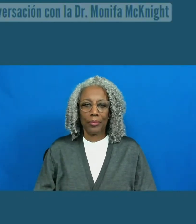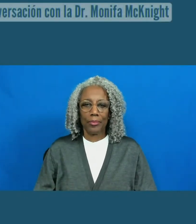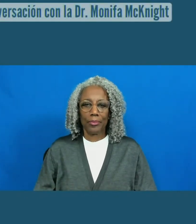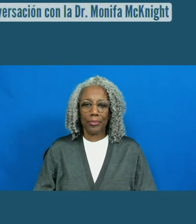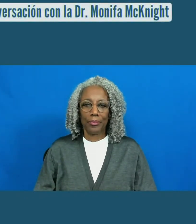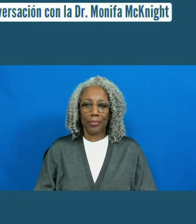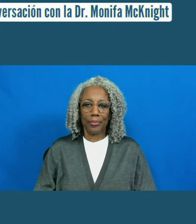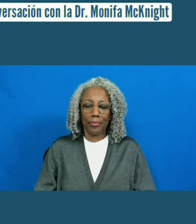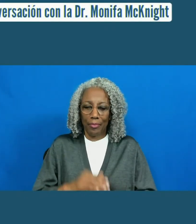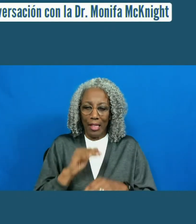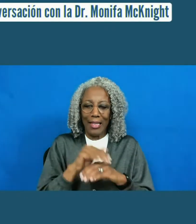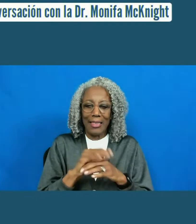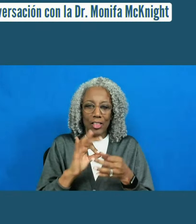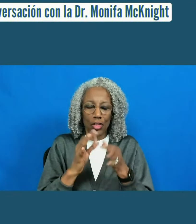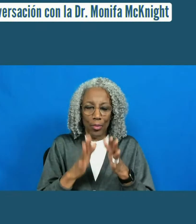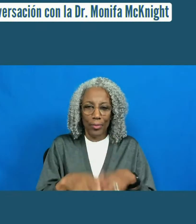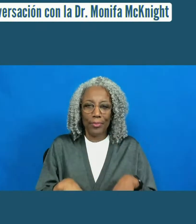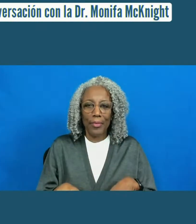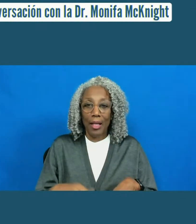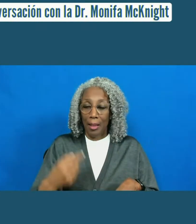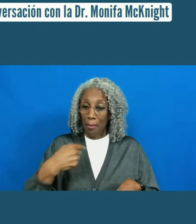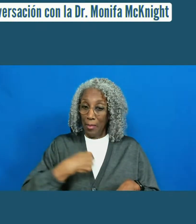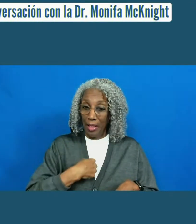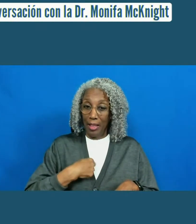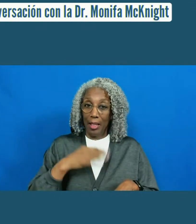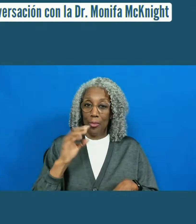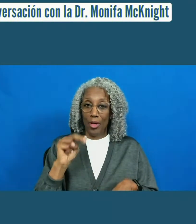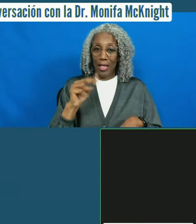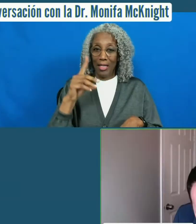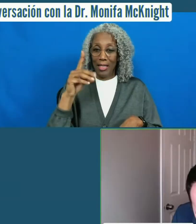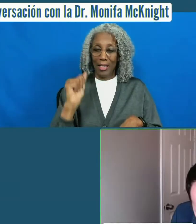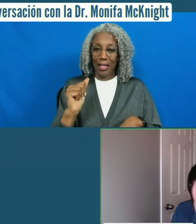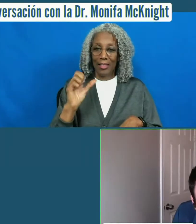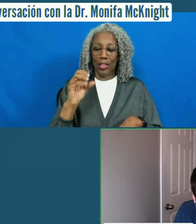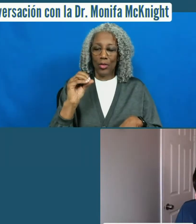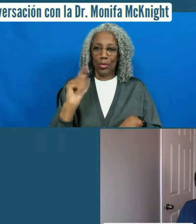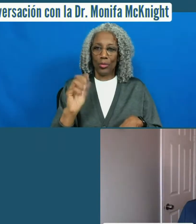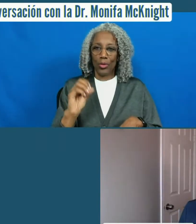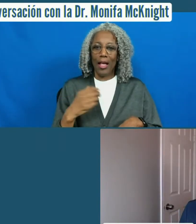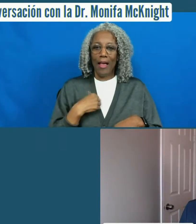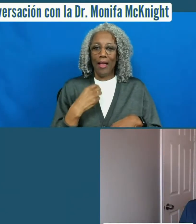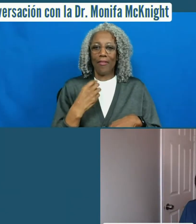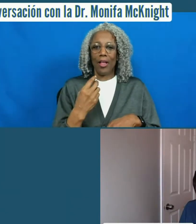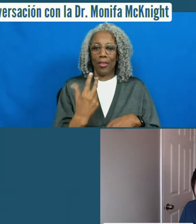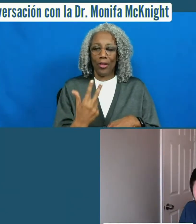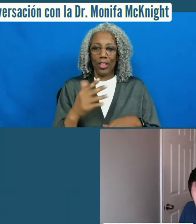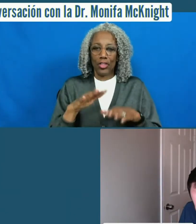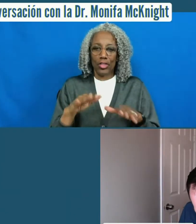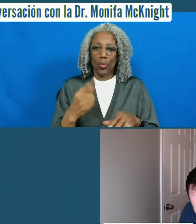de escuela intermedia. Ayman y